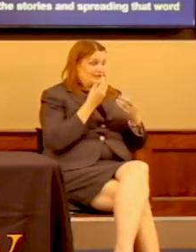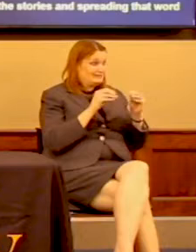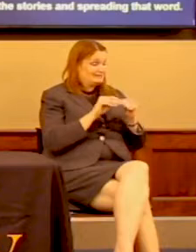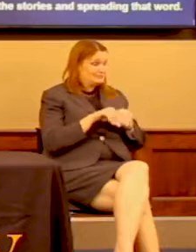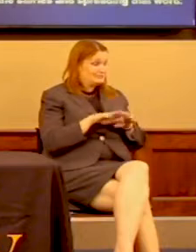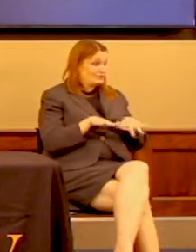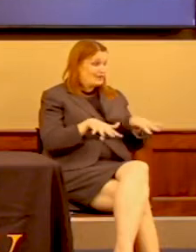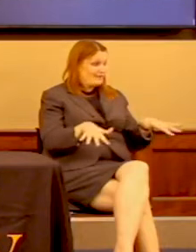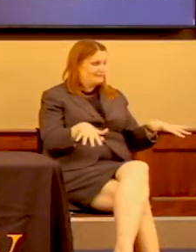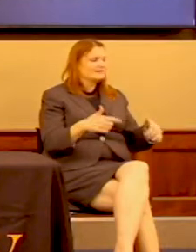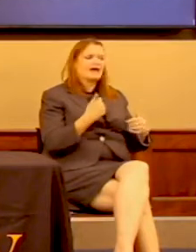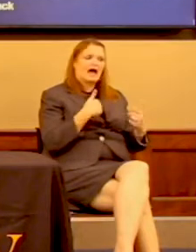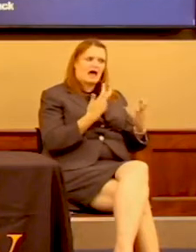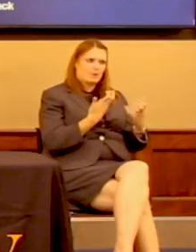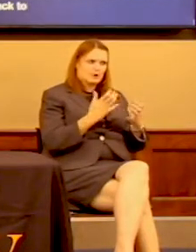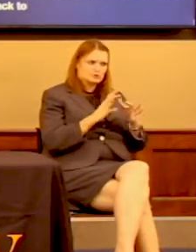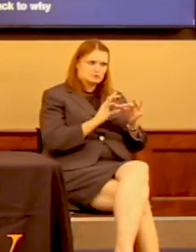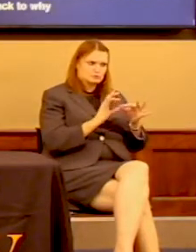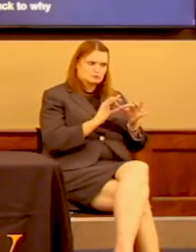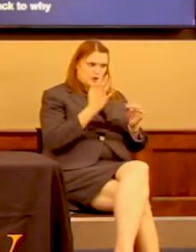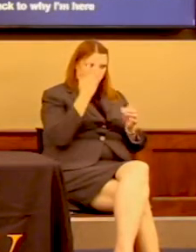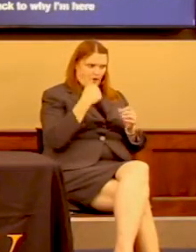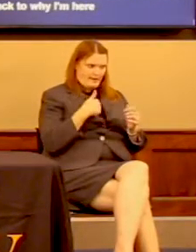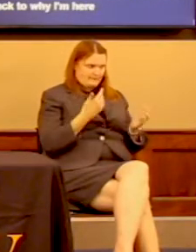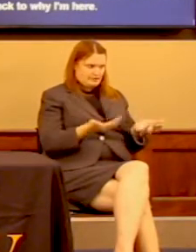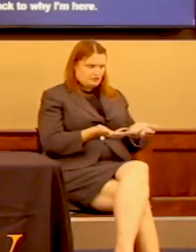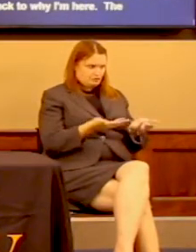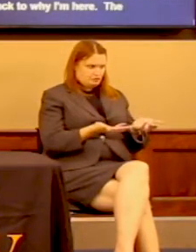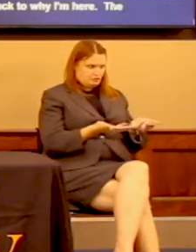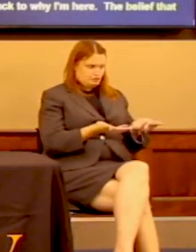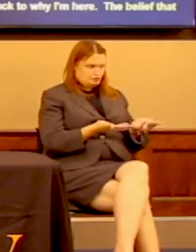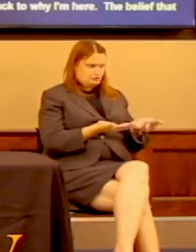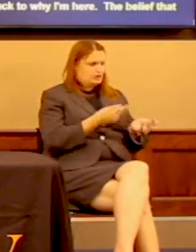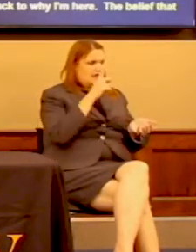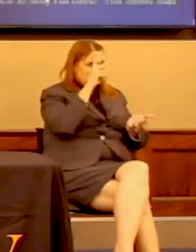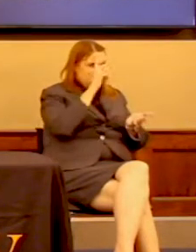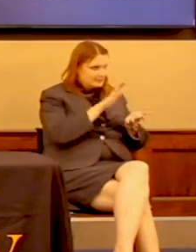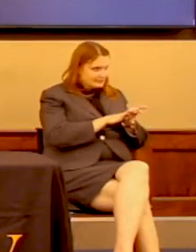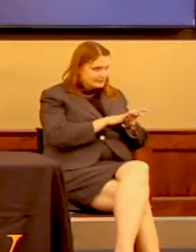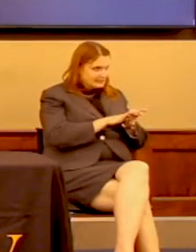I'm here the belief that it is also